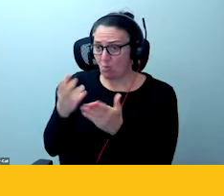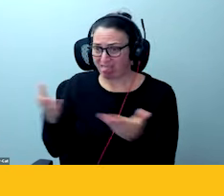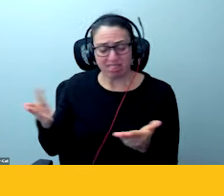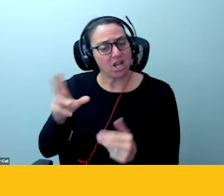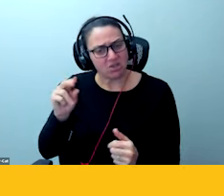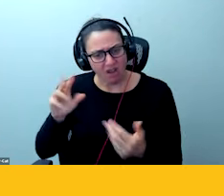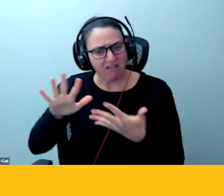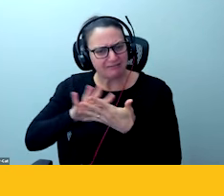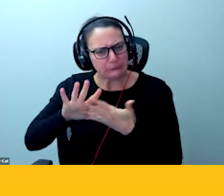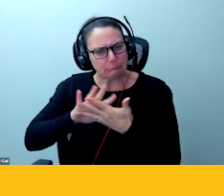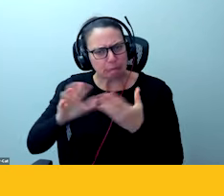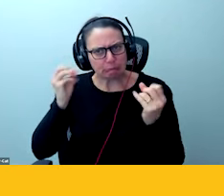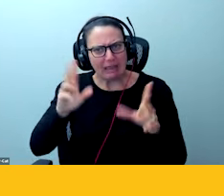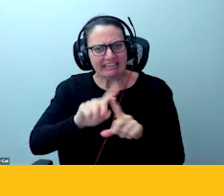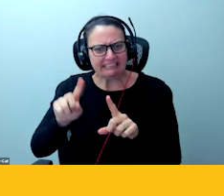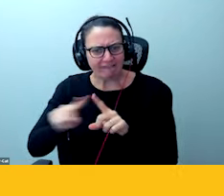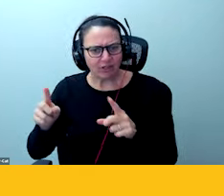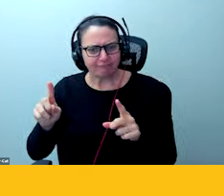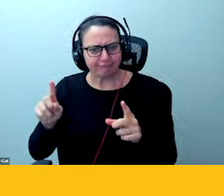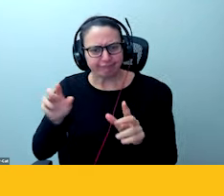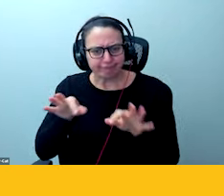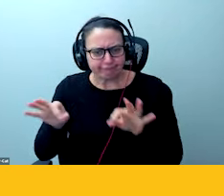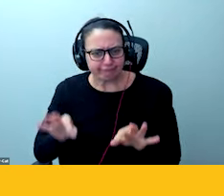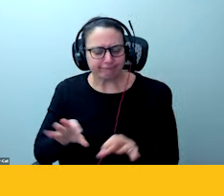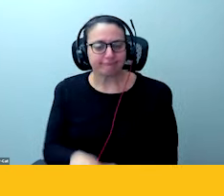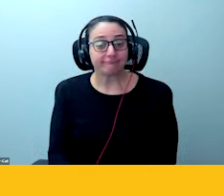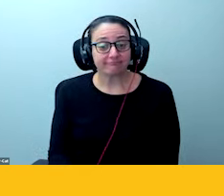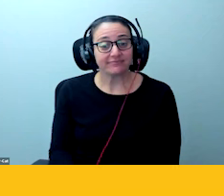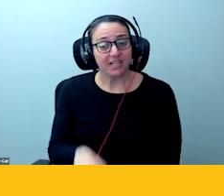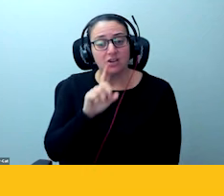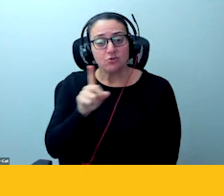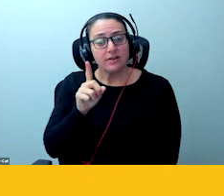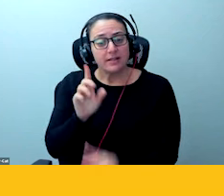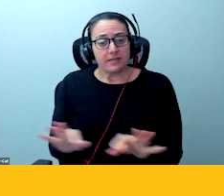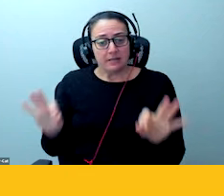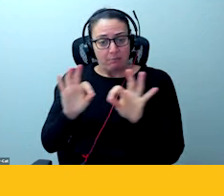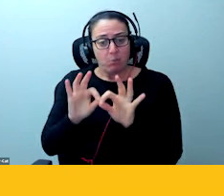of all flavors and situations. And then a really important concept is intersectionality.